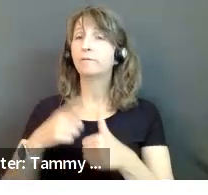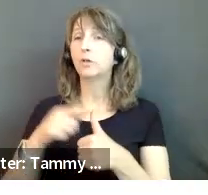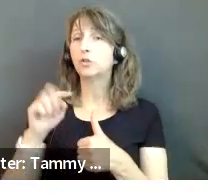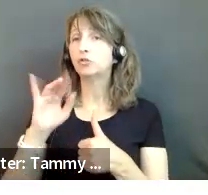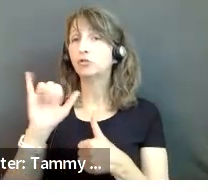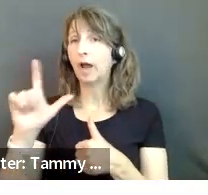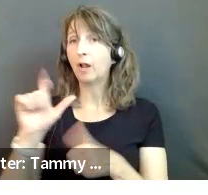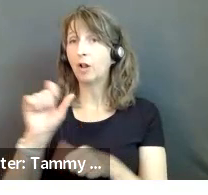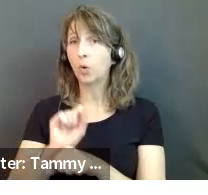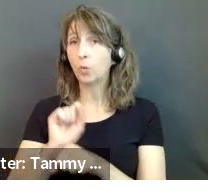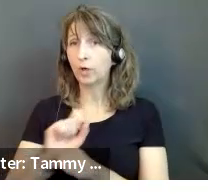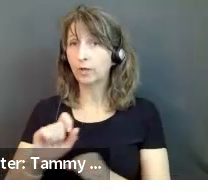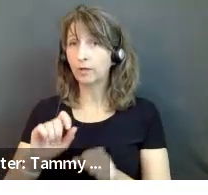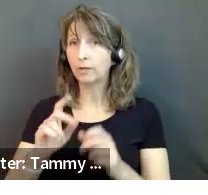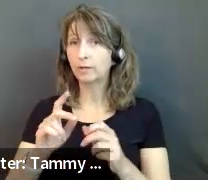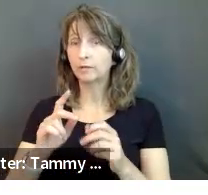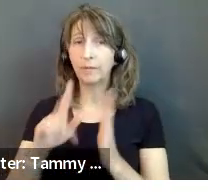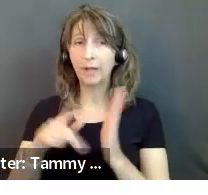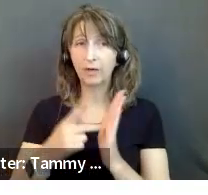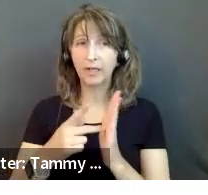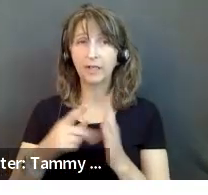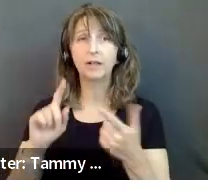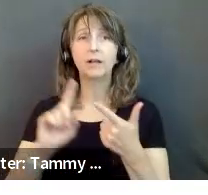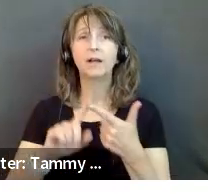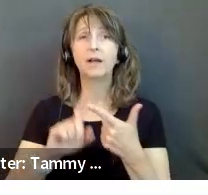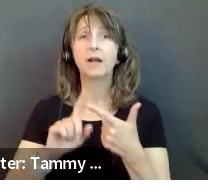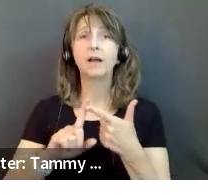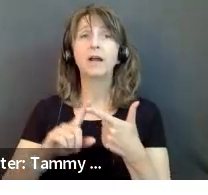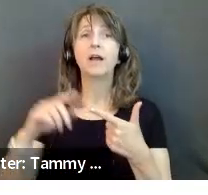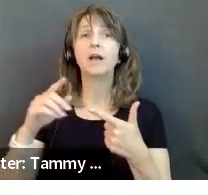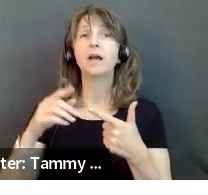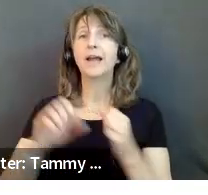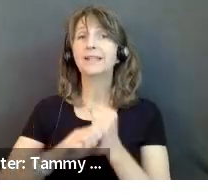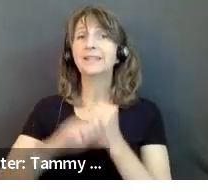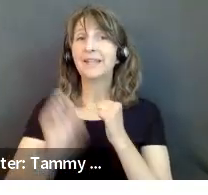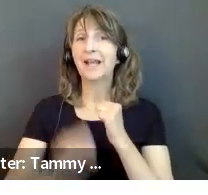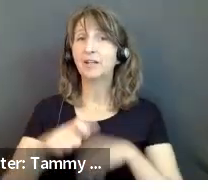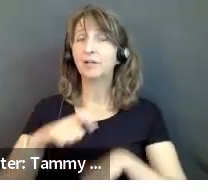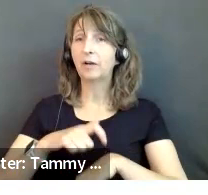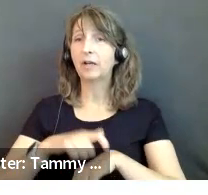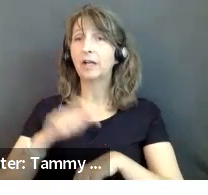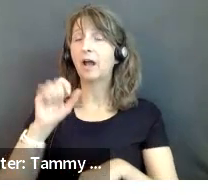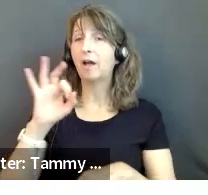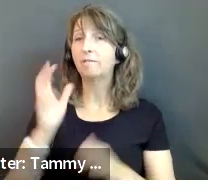Extended period of eligibility and then there's a post extended period of eligibility. So that's a.